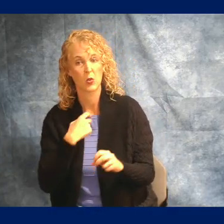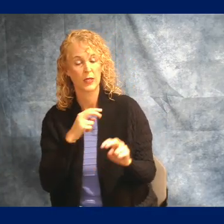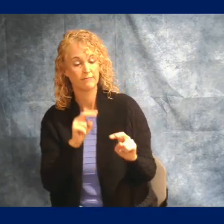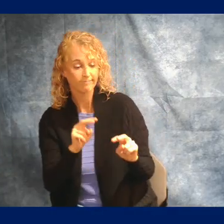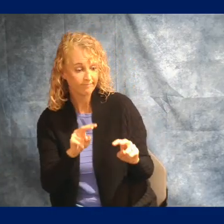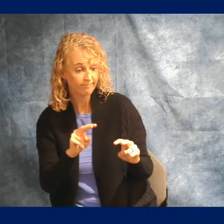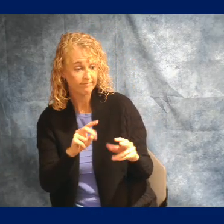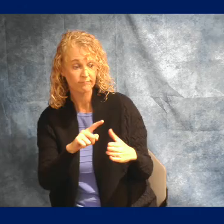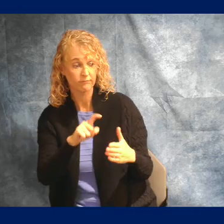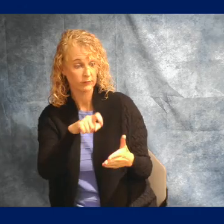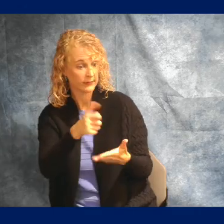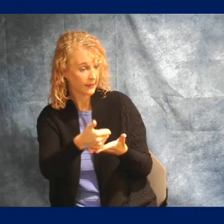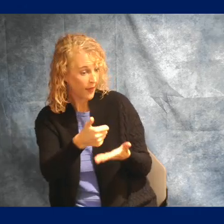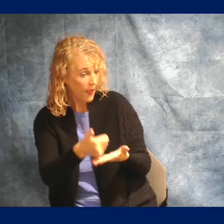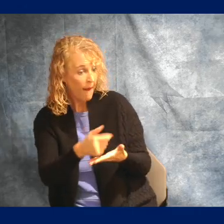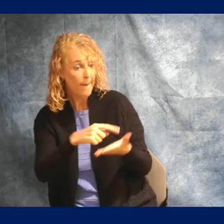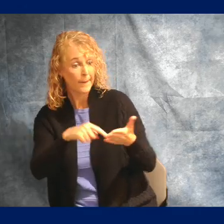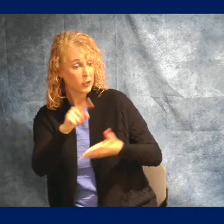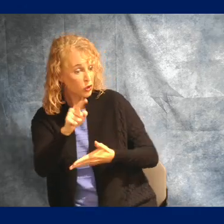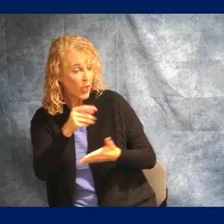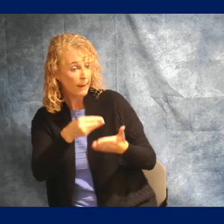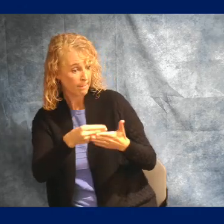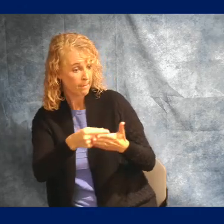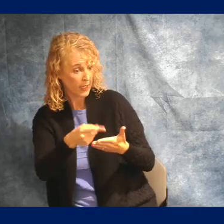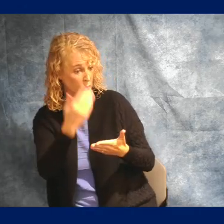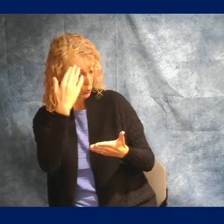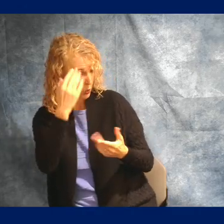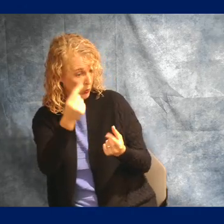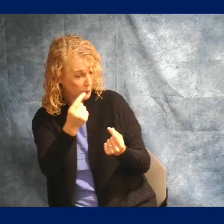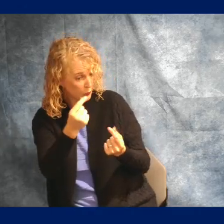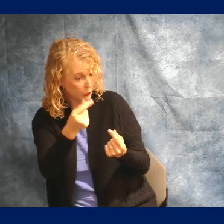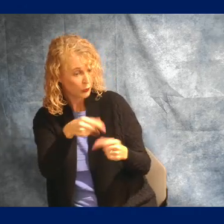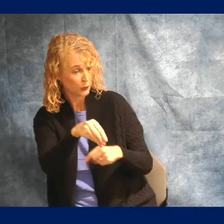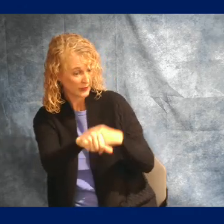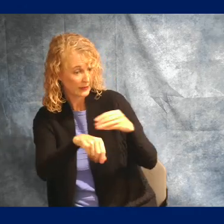they're doing all right, spending the grant funds, but also making sure that there's no concerns